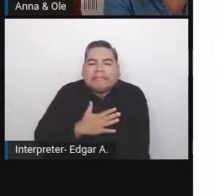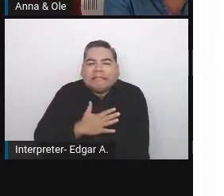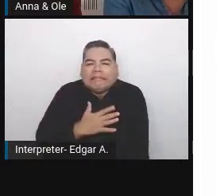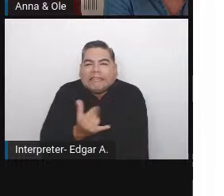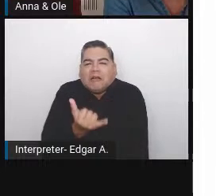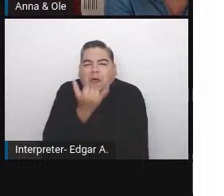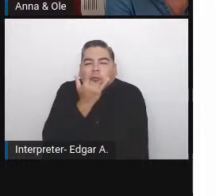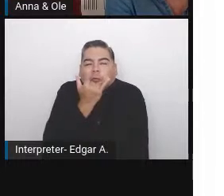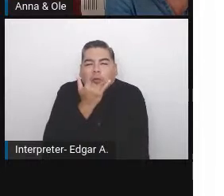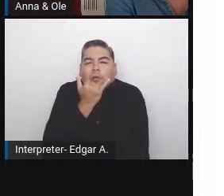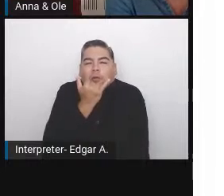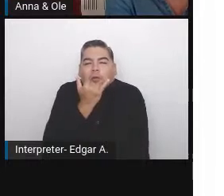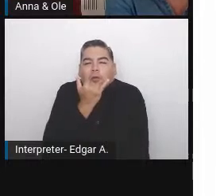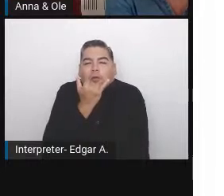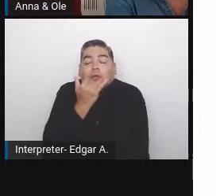We